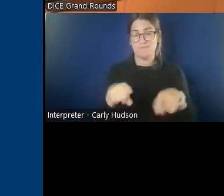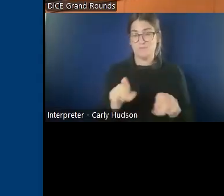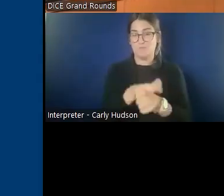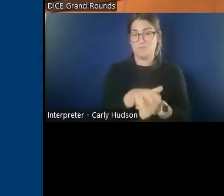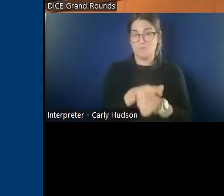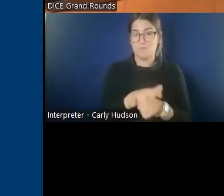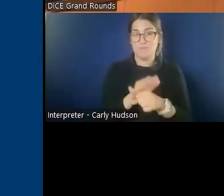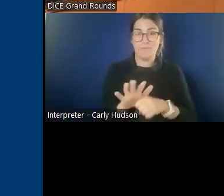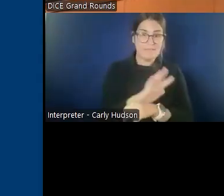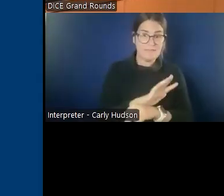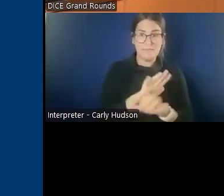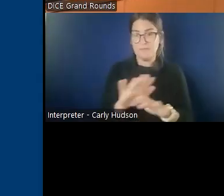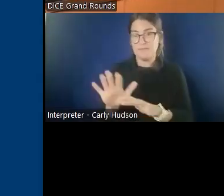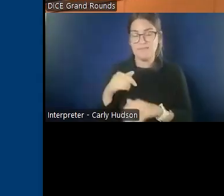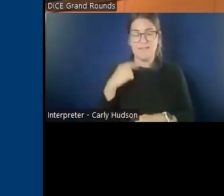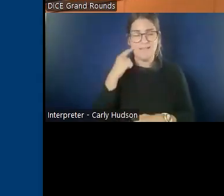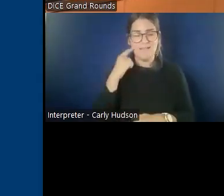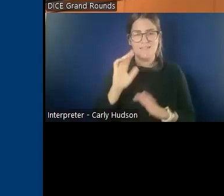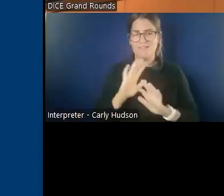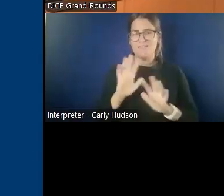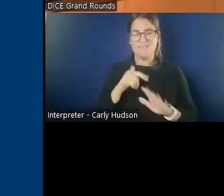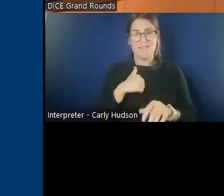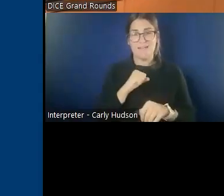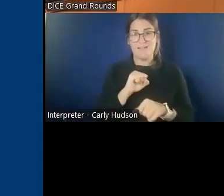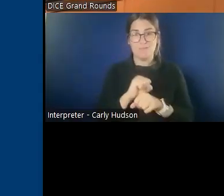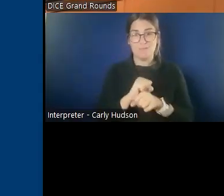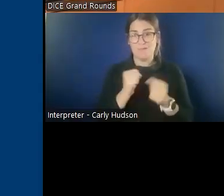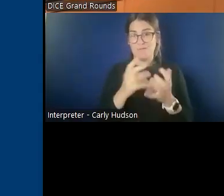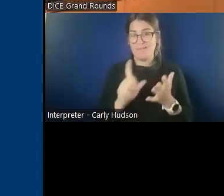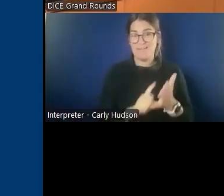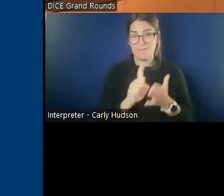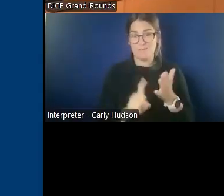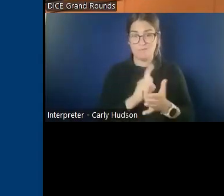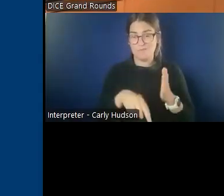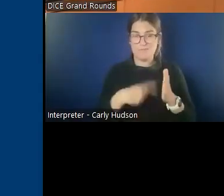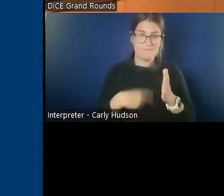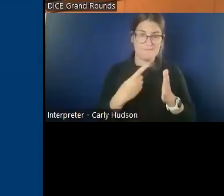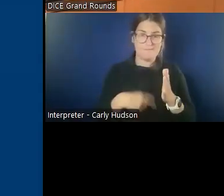I just thought you know what I'm I'm work a lot of hours and I feel like I need to have a safe place